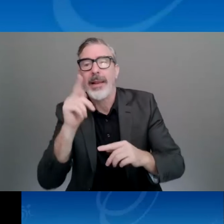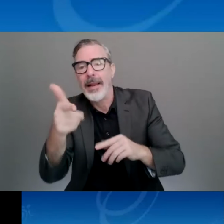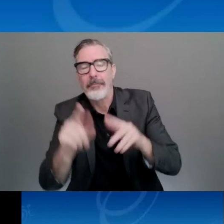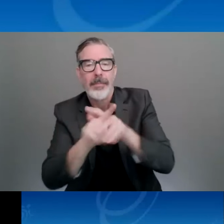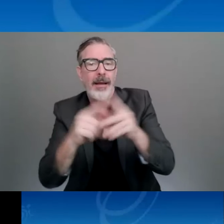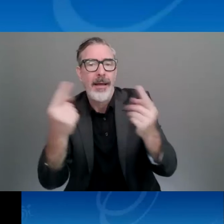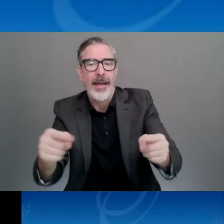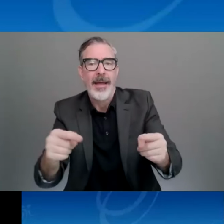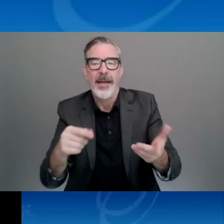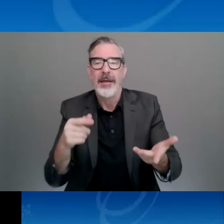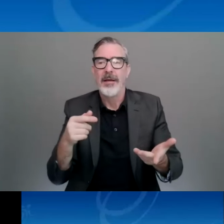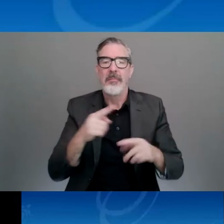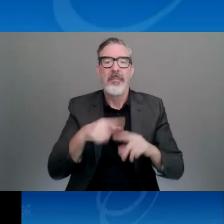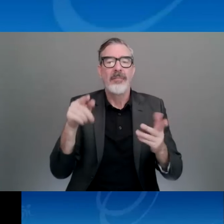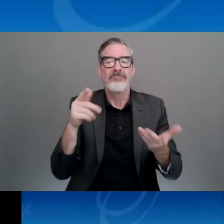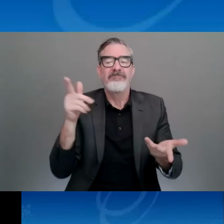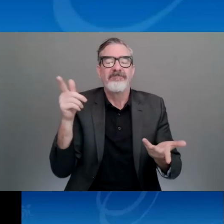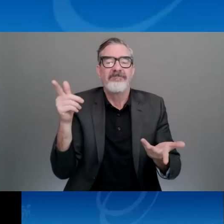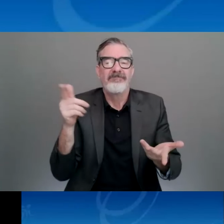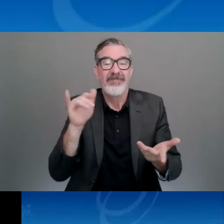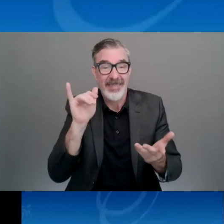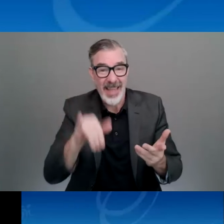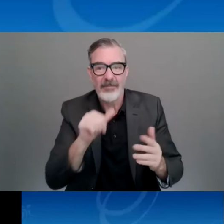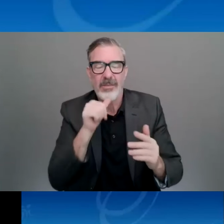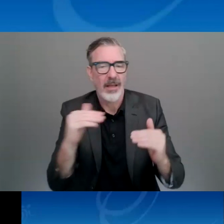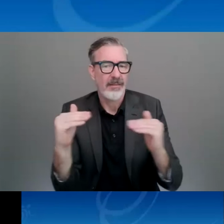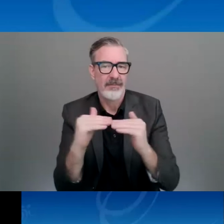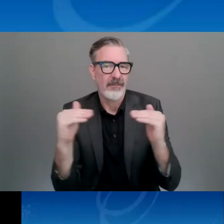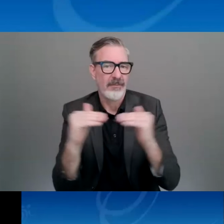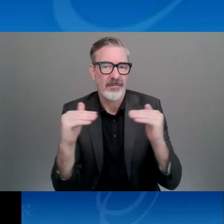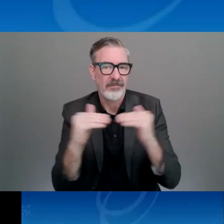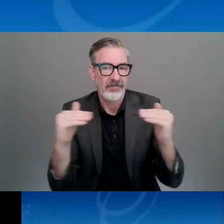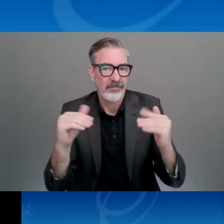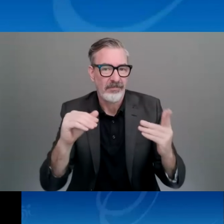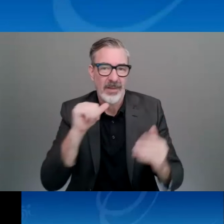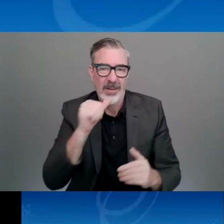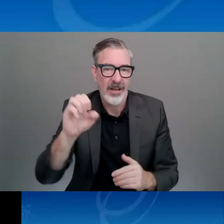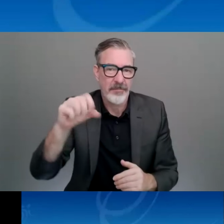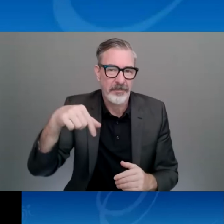And that is not an equitable or an inclusive perspective.